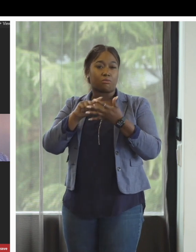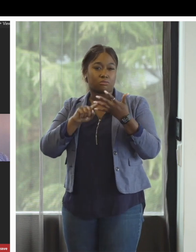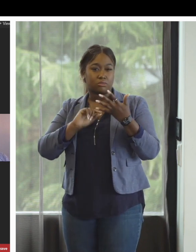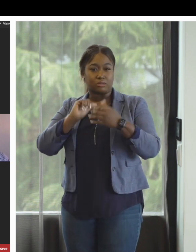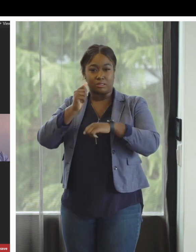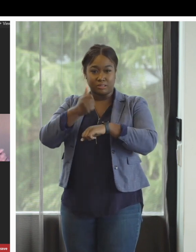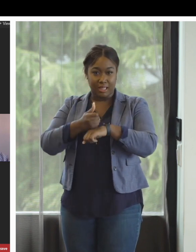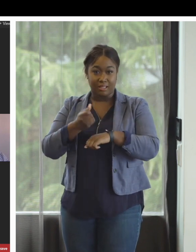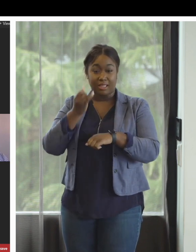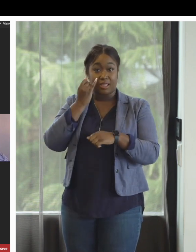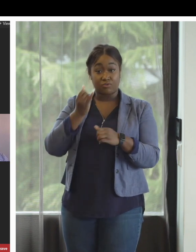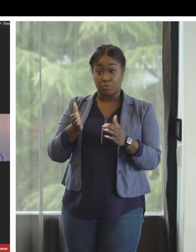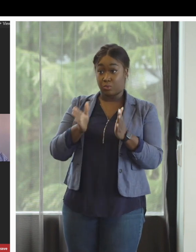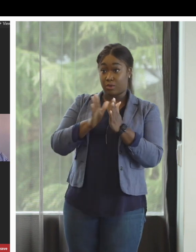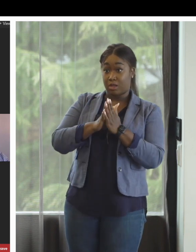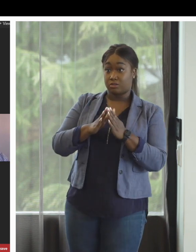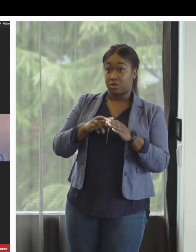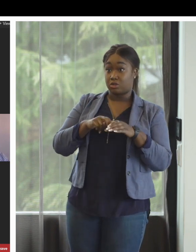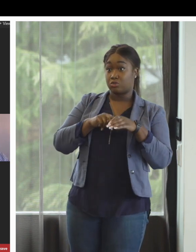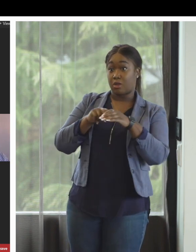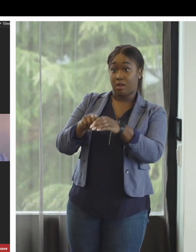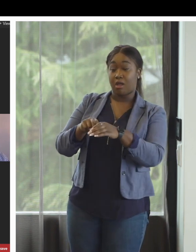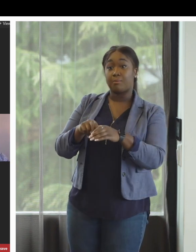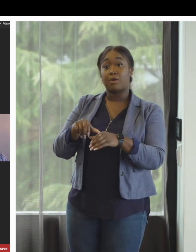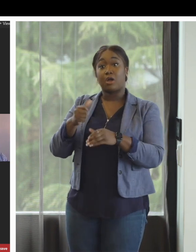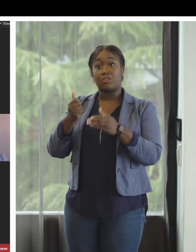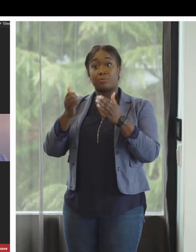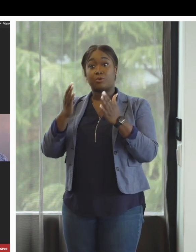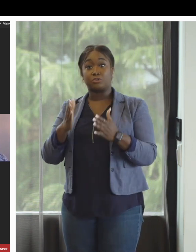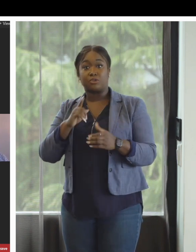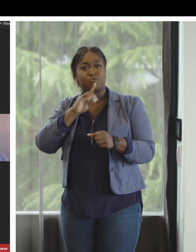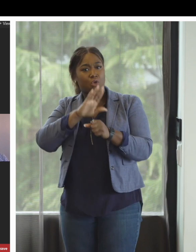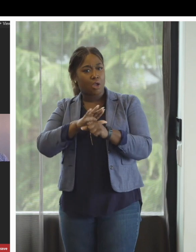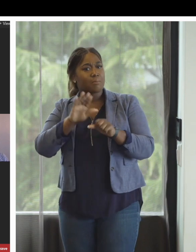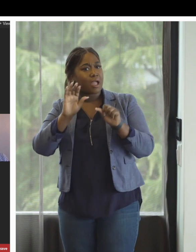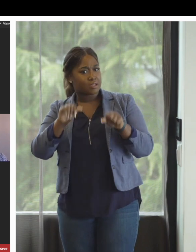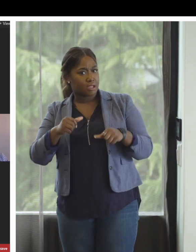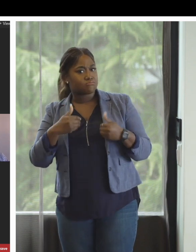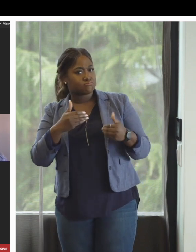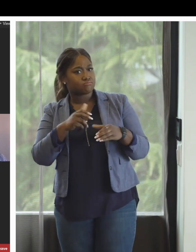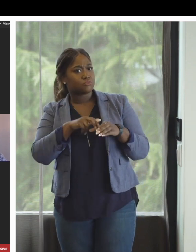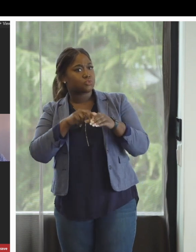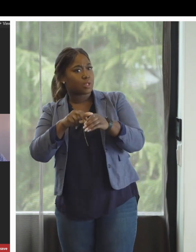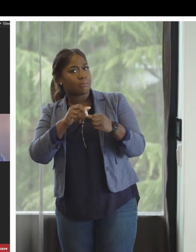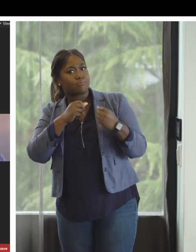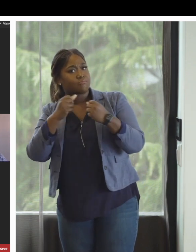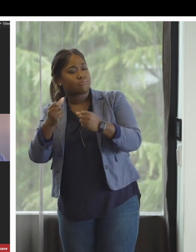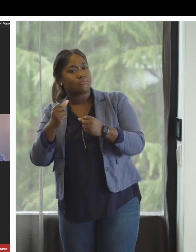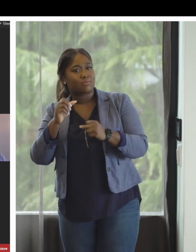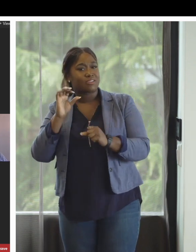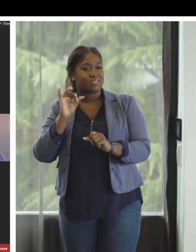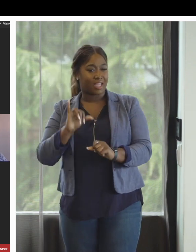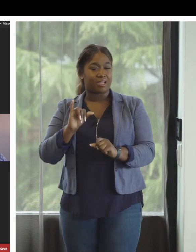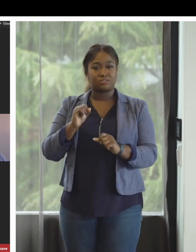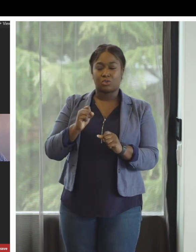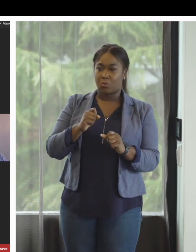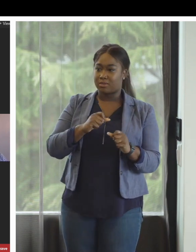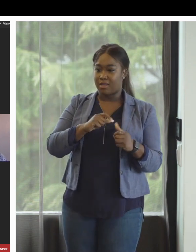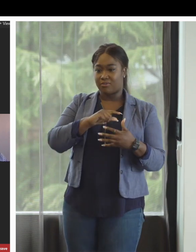trip and -- confirms, so it's really it's not just -- on